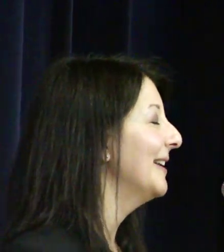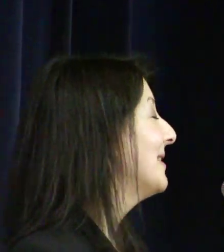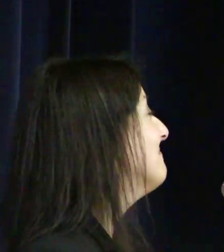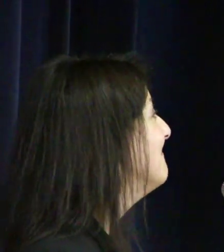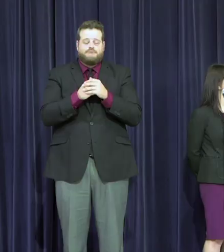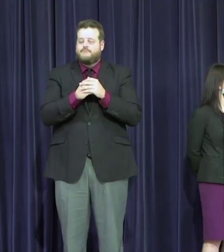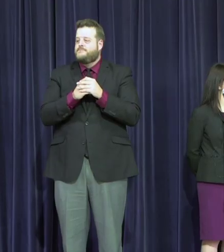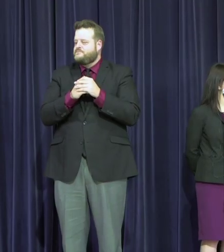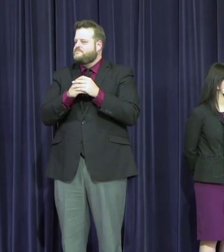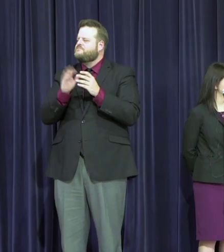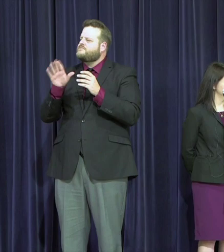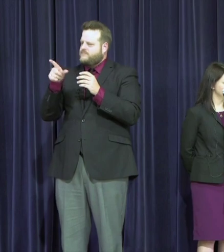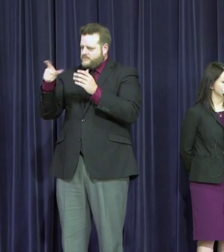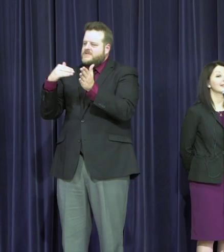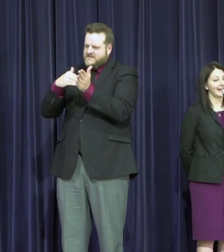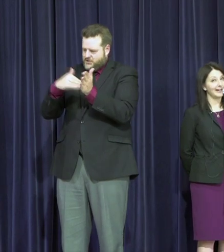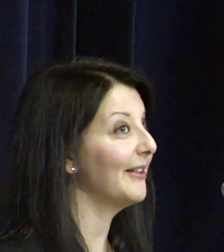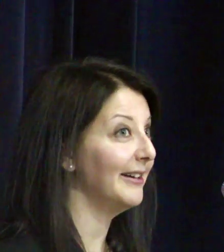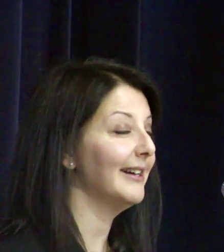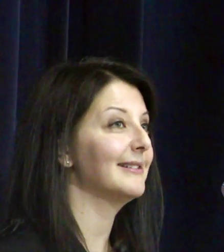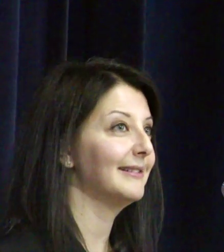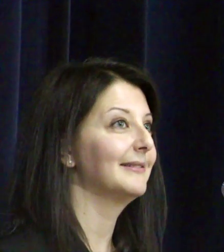Now, you're a physician. I hear that, yes.